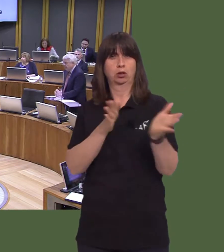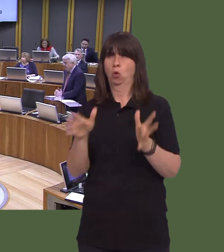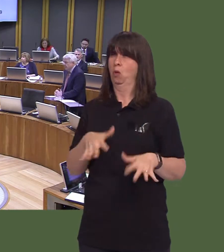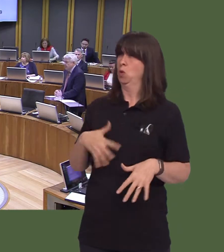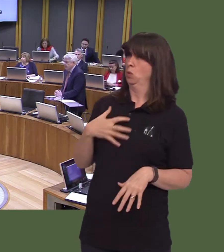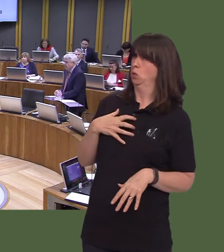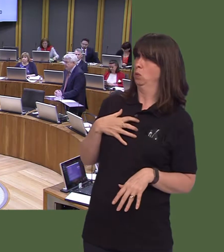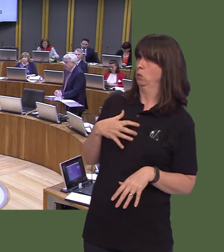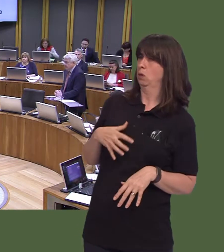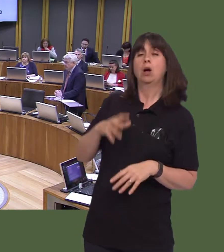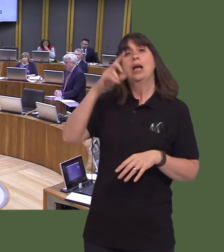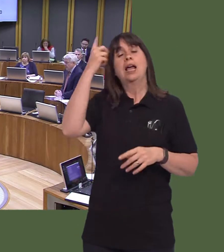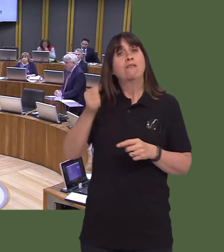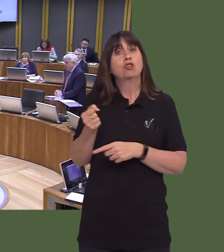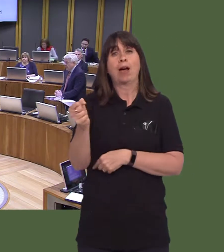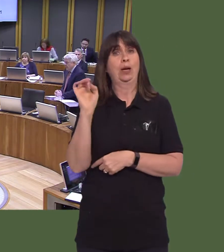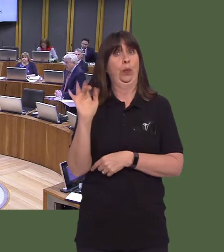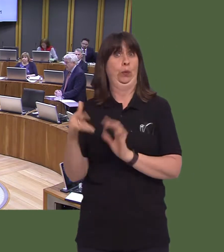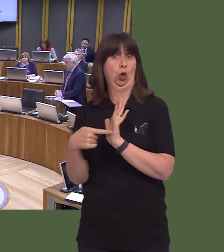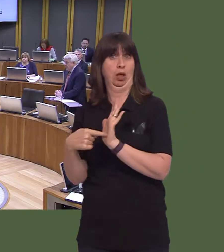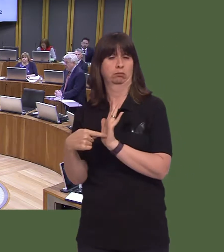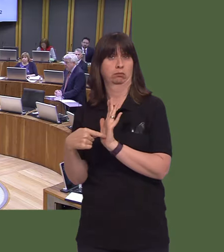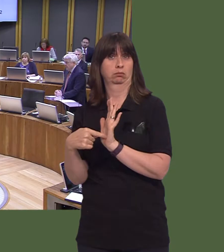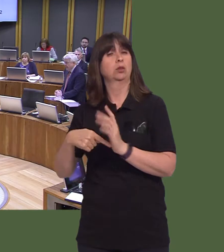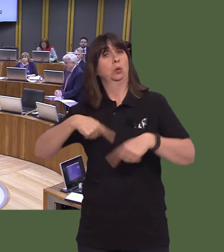Well, if the trains don't have toilets on board, then we would expect the operator to